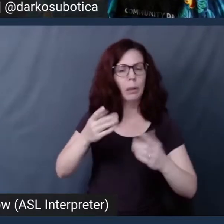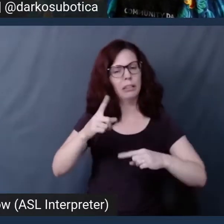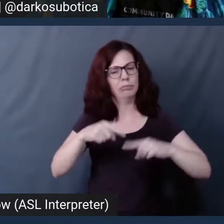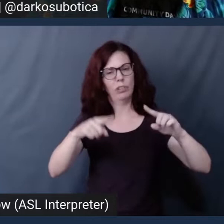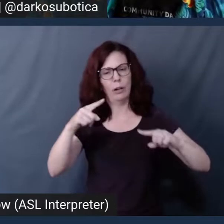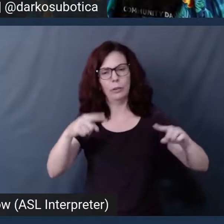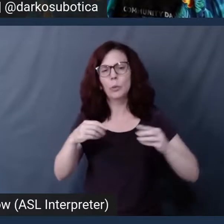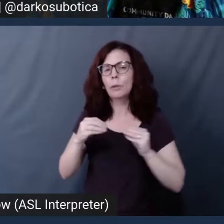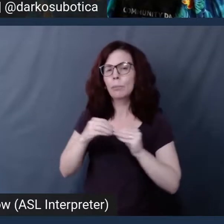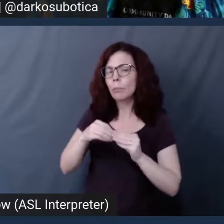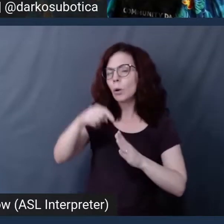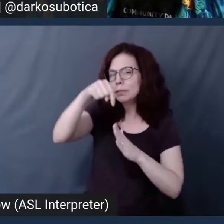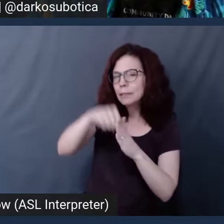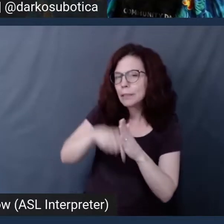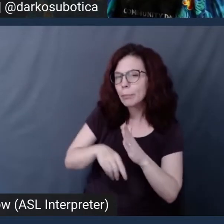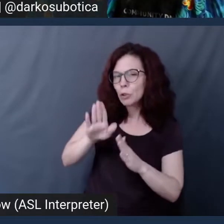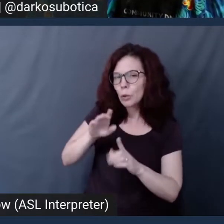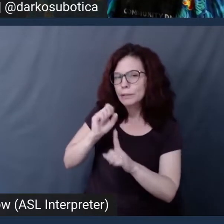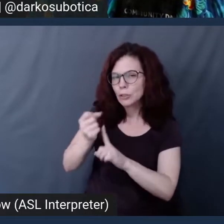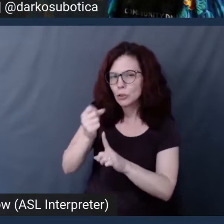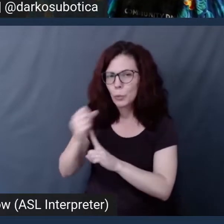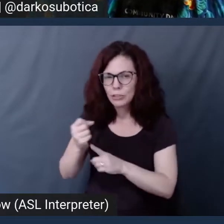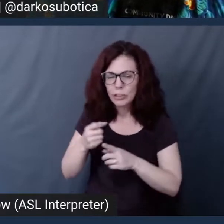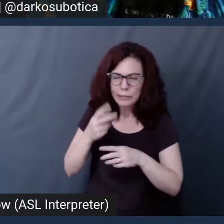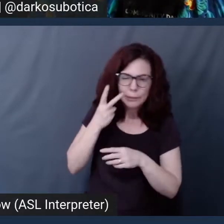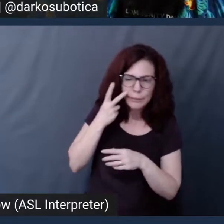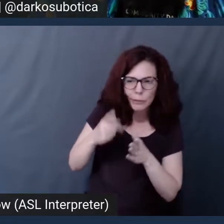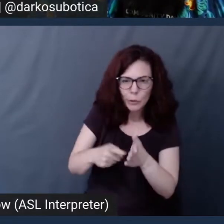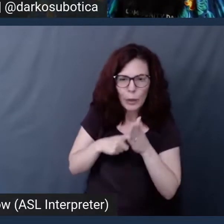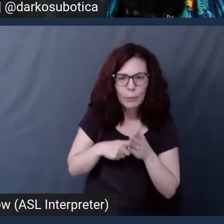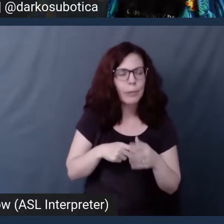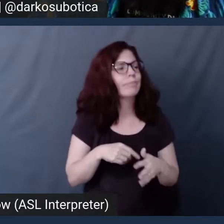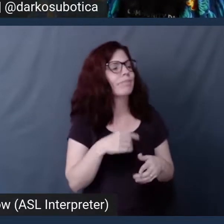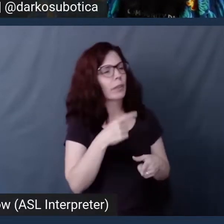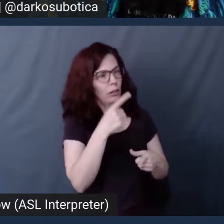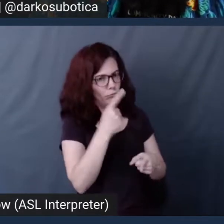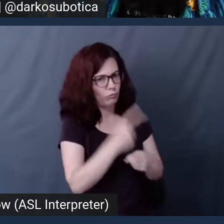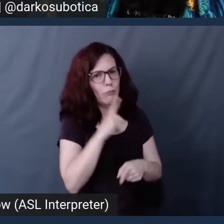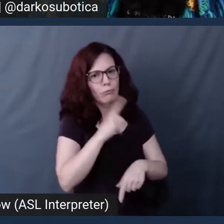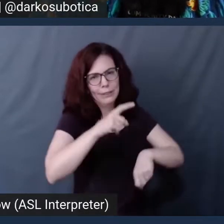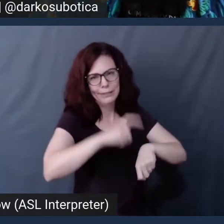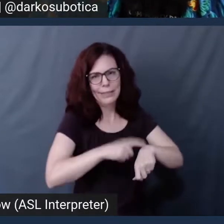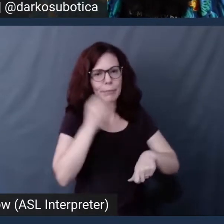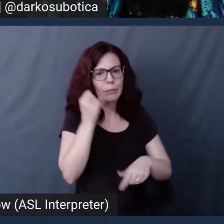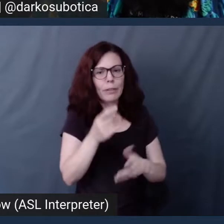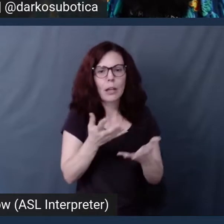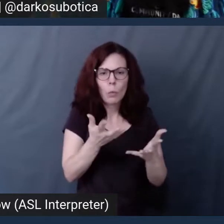into the specific use cases-- Yeah, realtime and all that. If you really want it like realtime